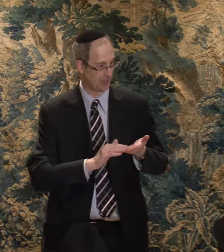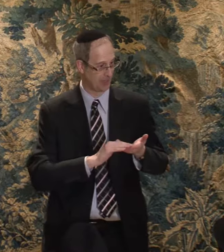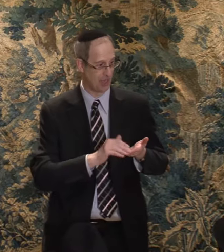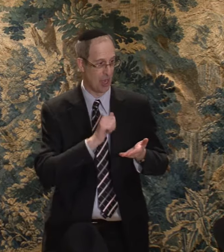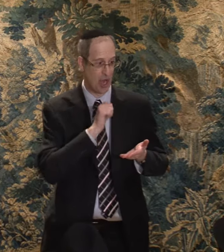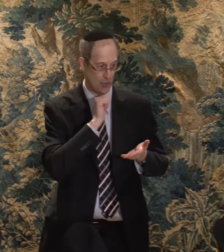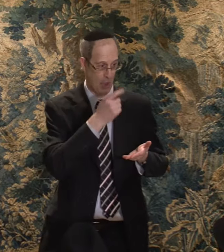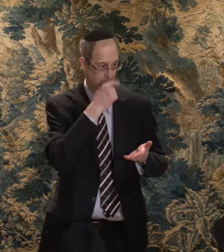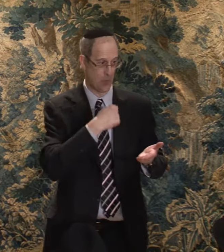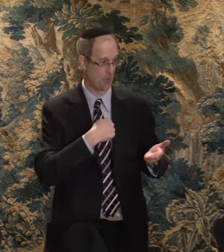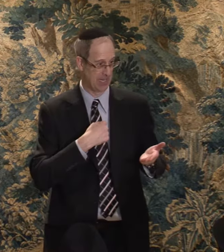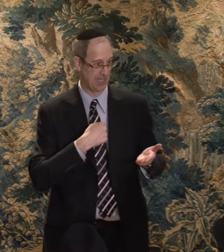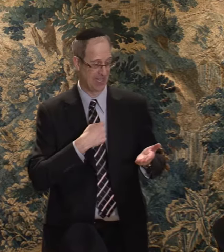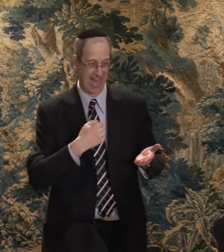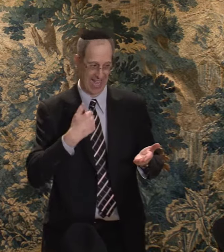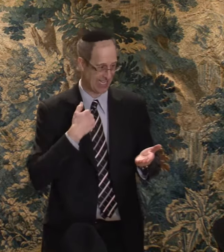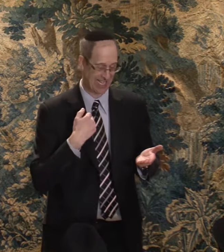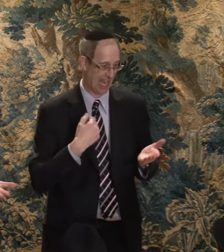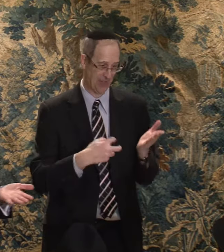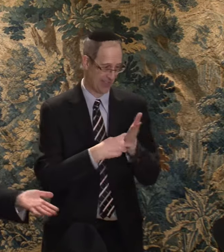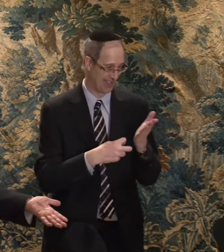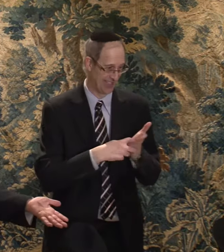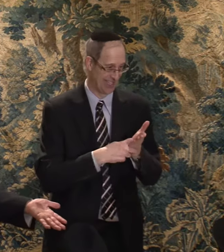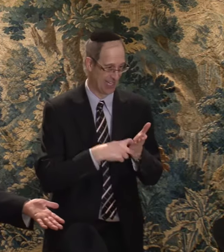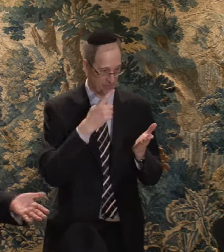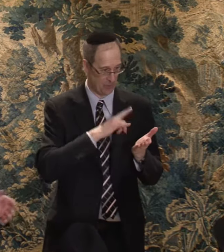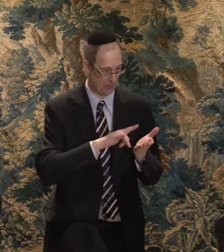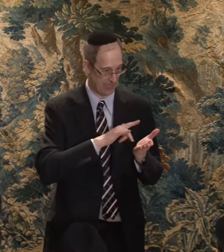because I didn't even have a reservation on this flight I just get on on standby